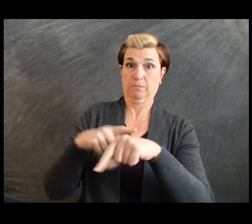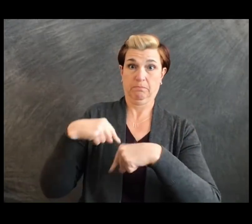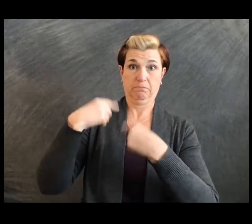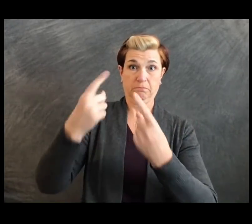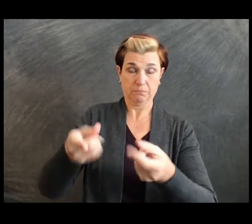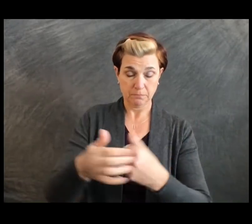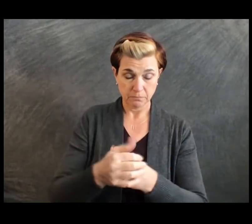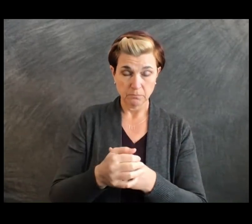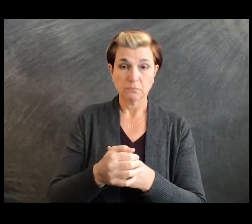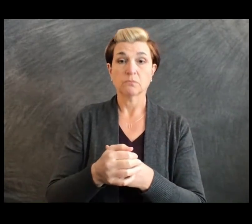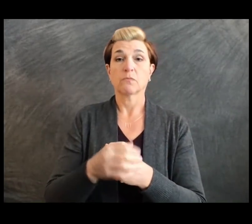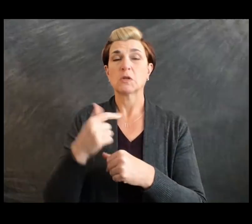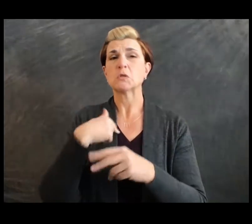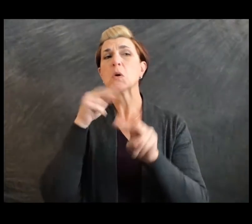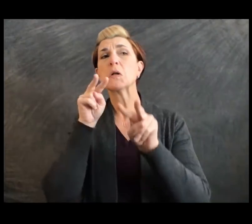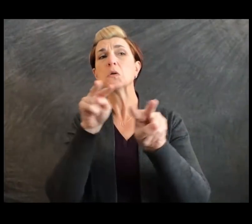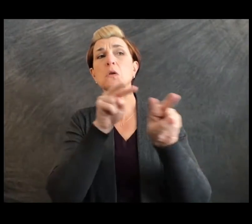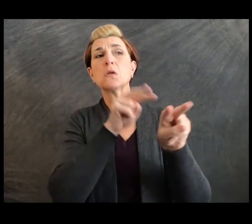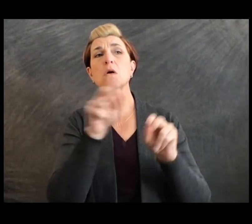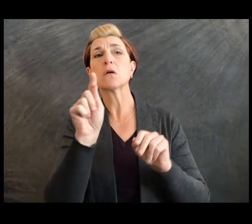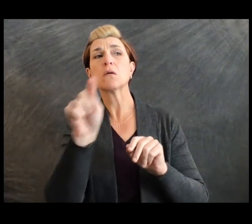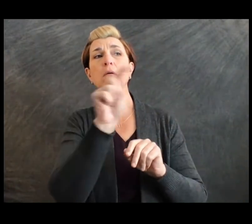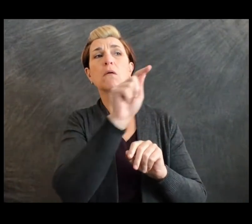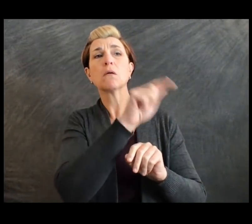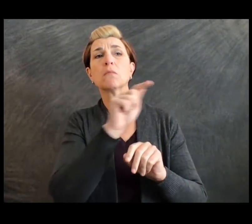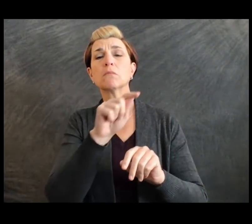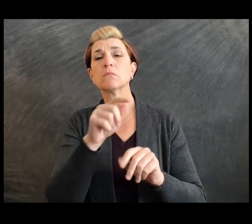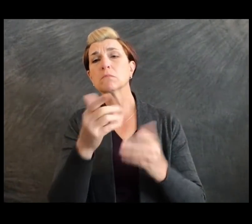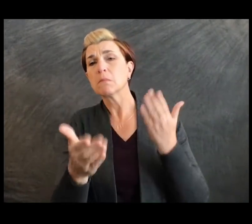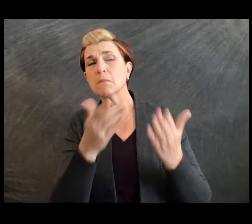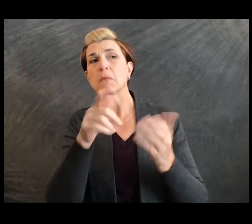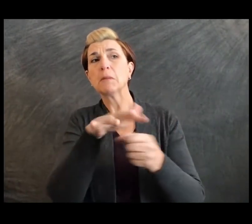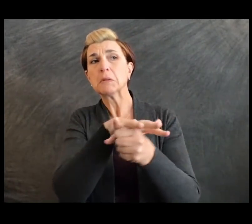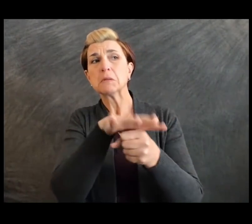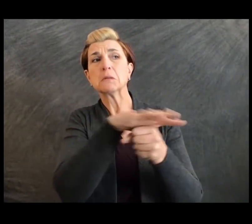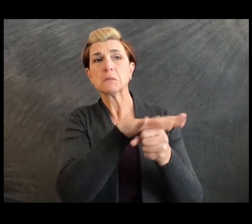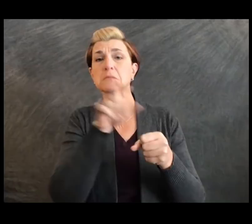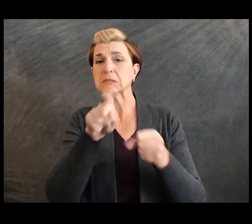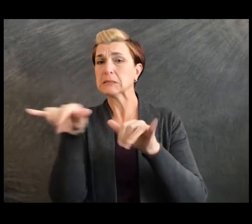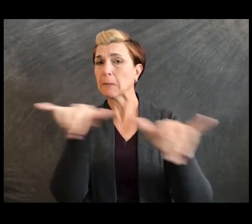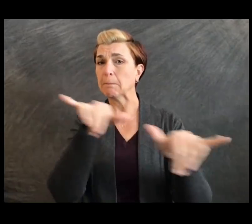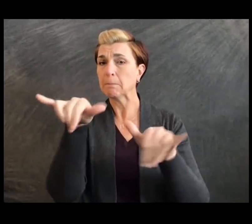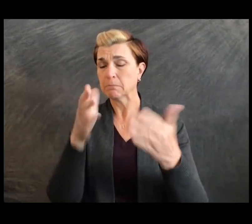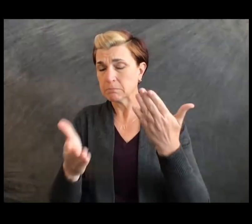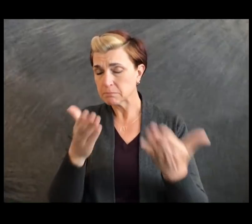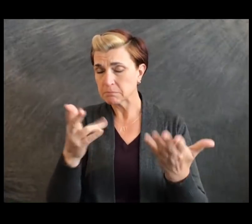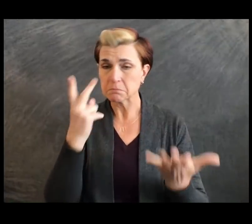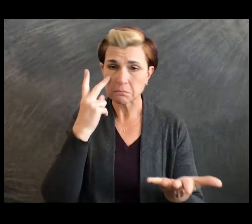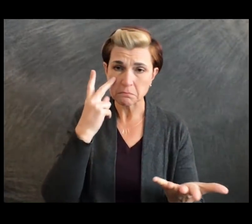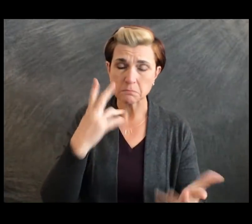we may or may not be doing that and working very closely with Gavin Newsom